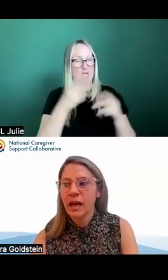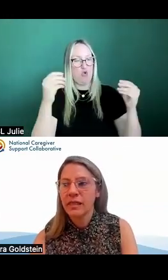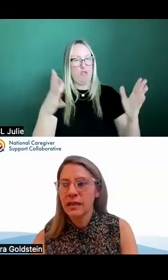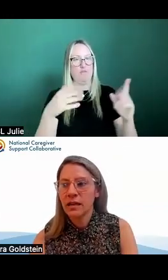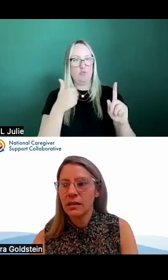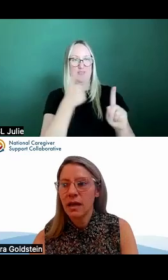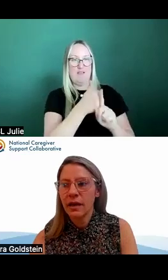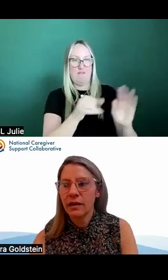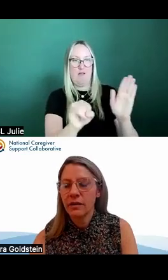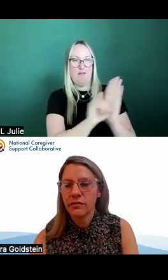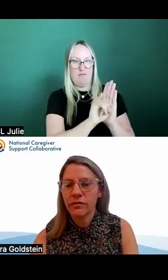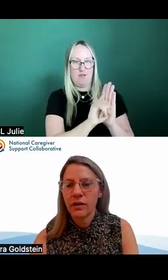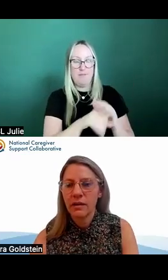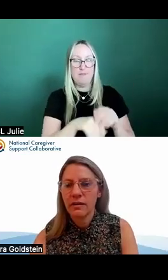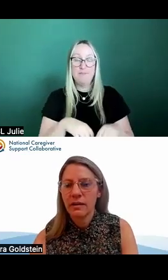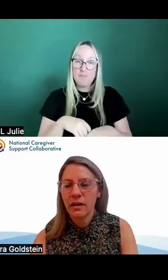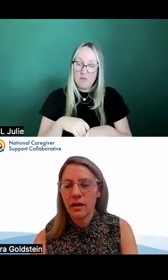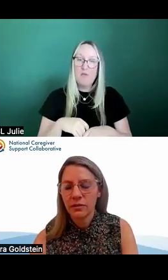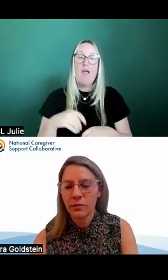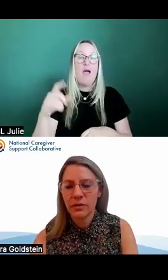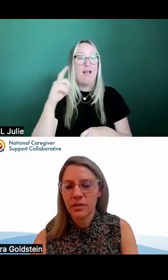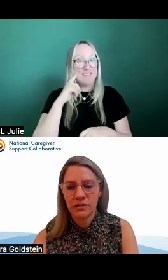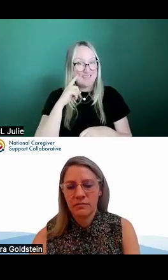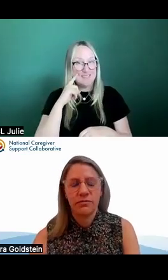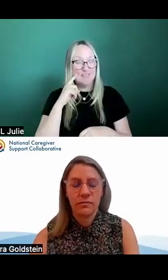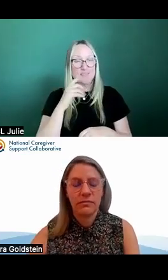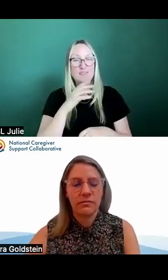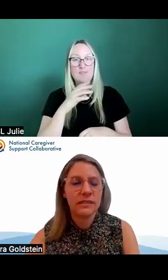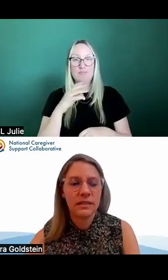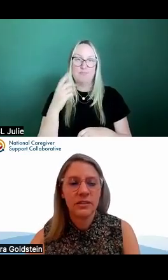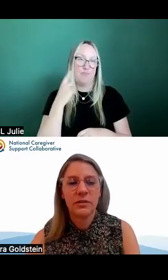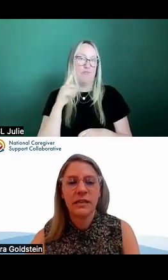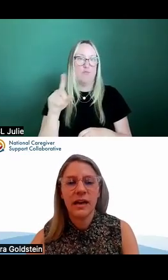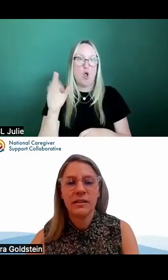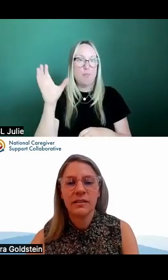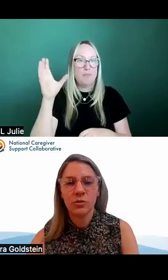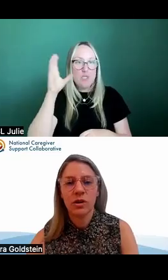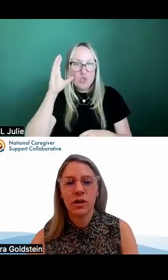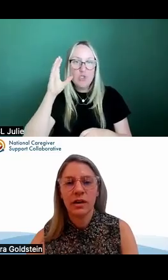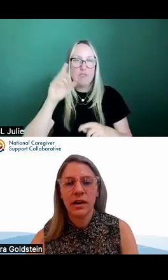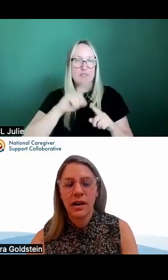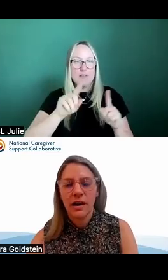I think a lot of, also just from listening to Community Catalysts' work,